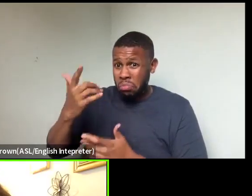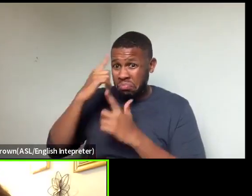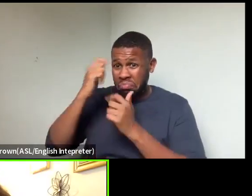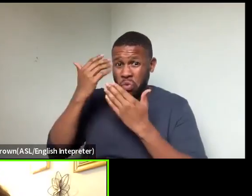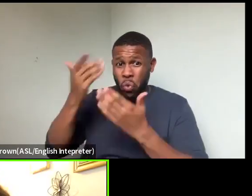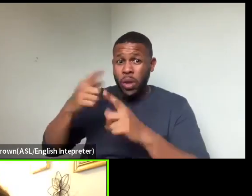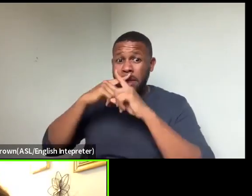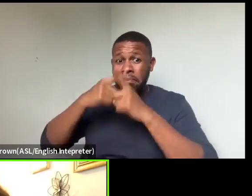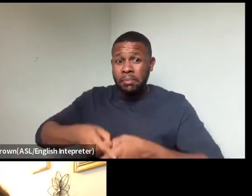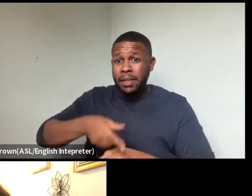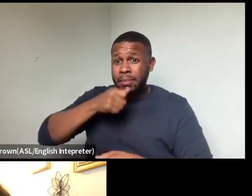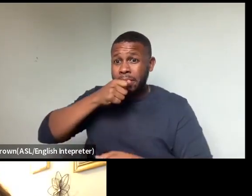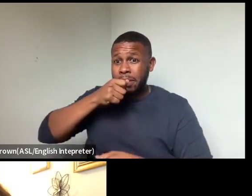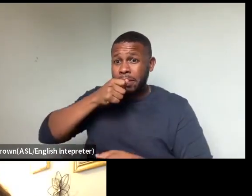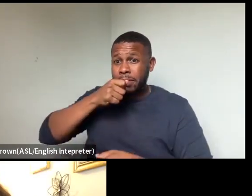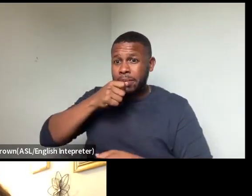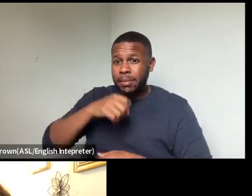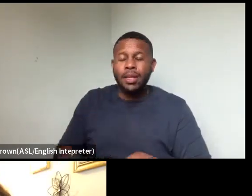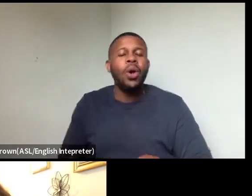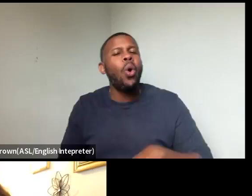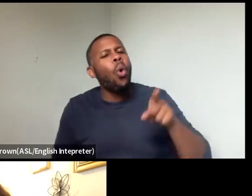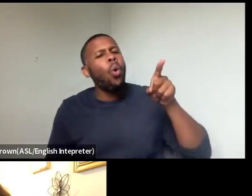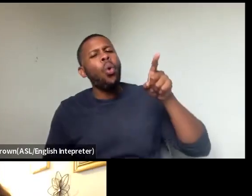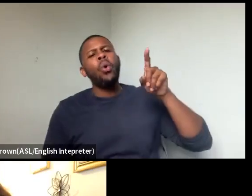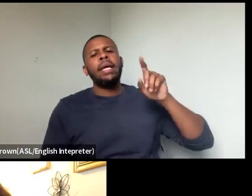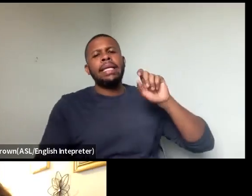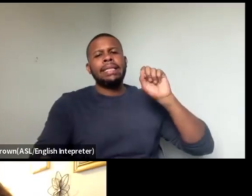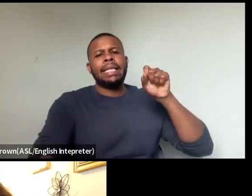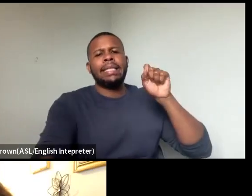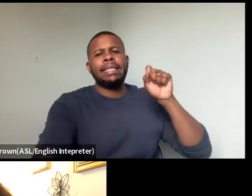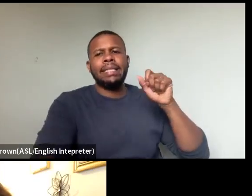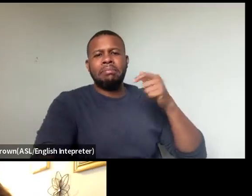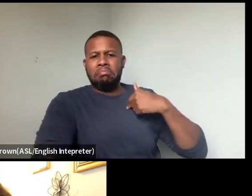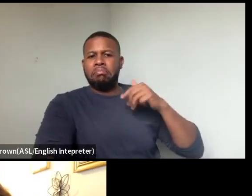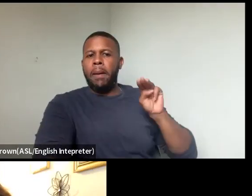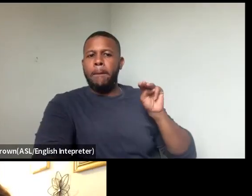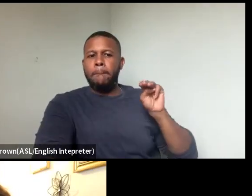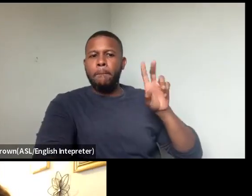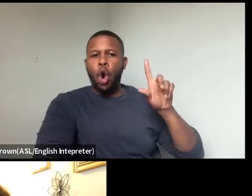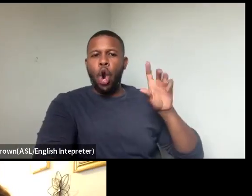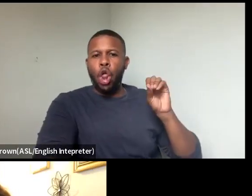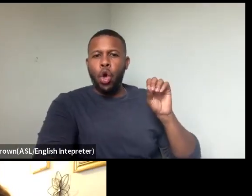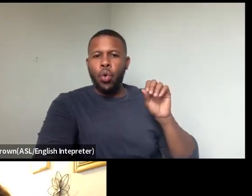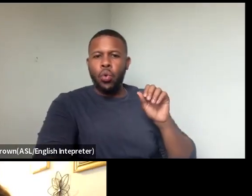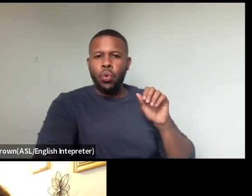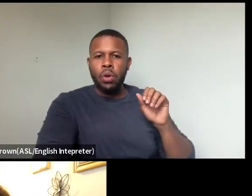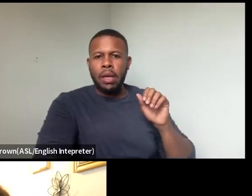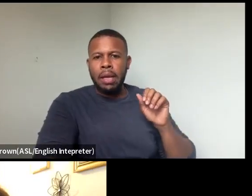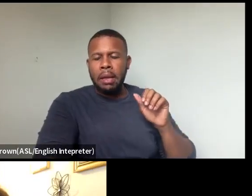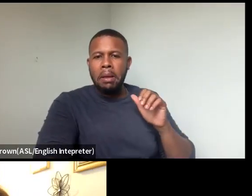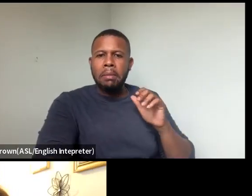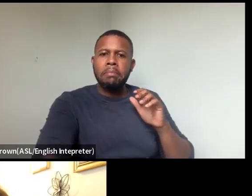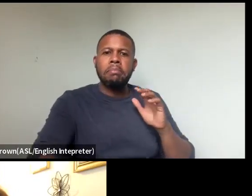CHRISTINE GERMEYER: Wonderful. And I do see a question from one of our